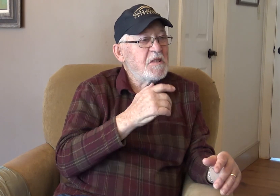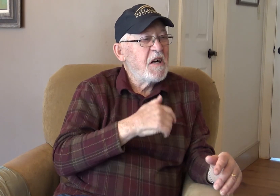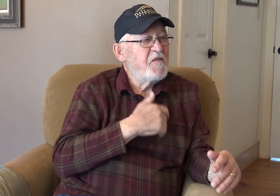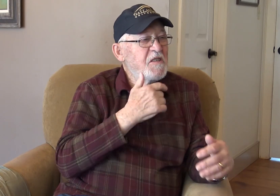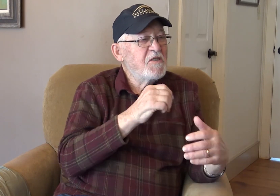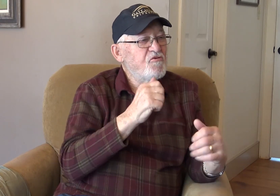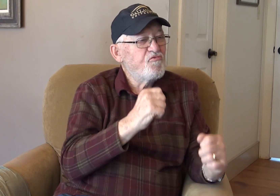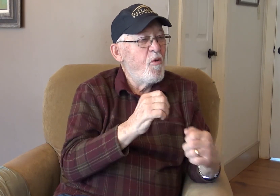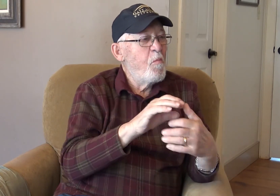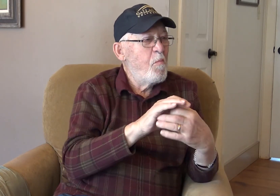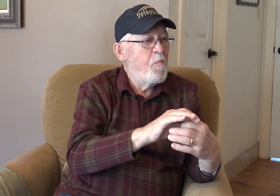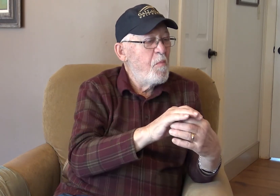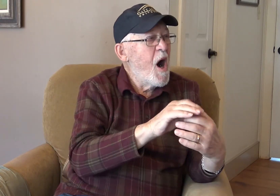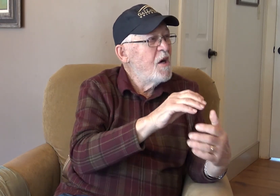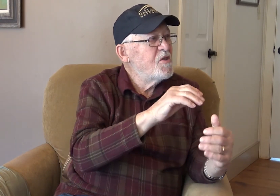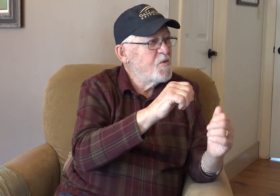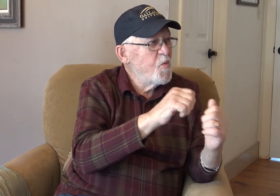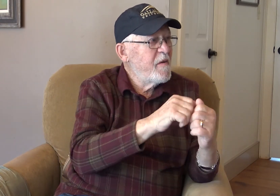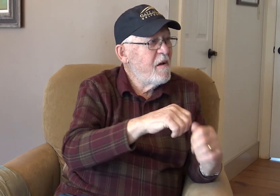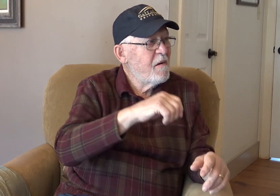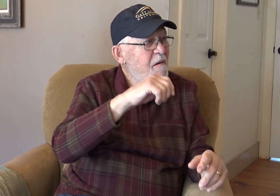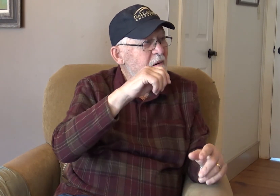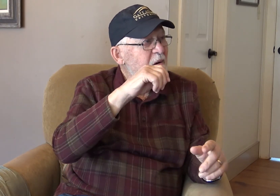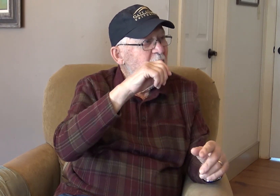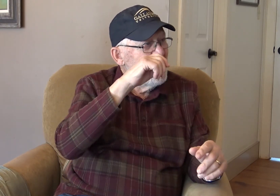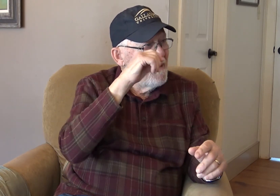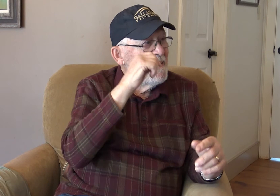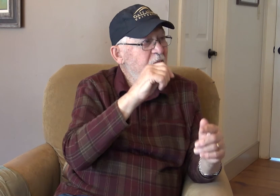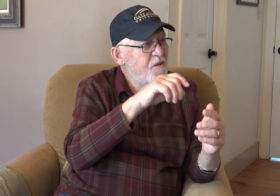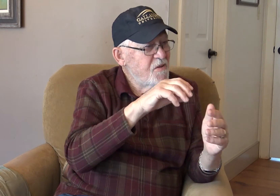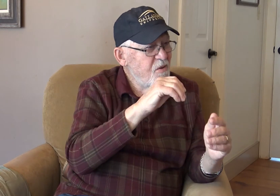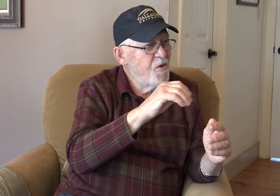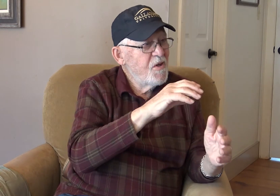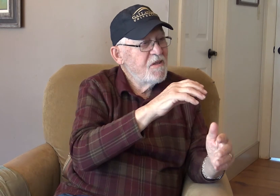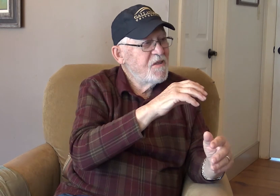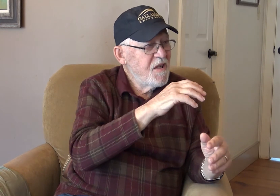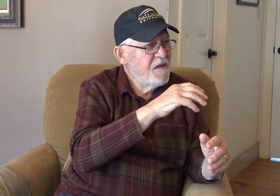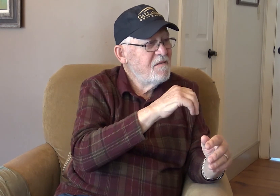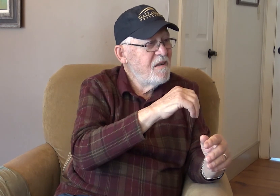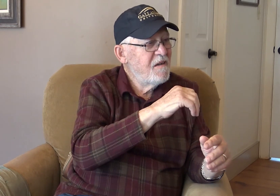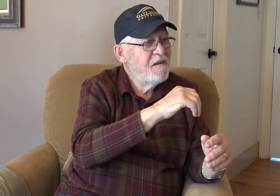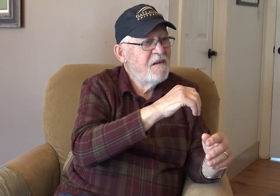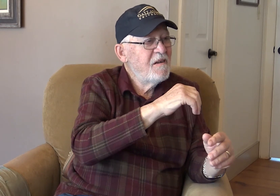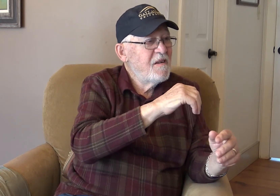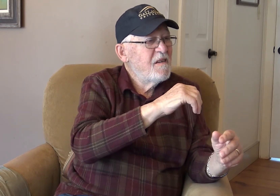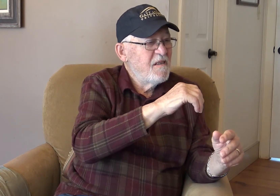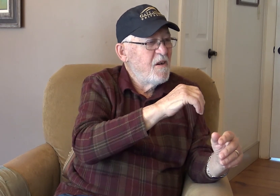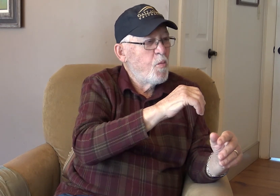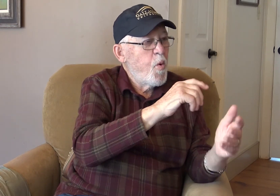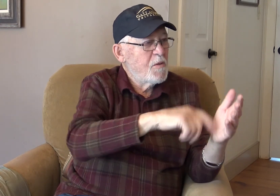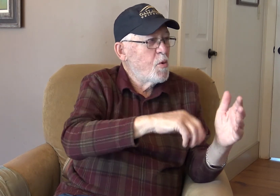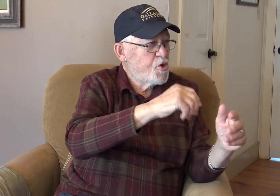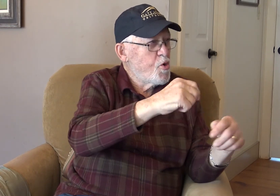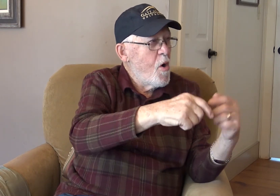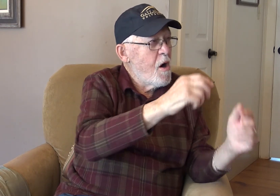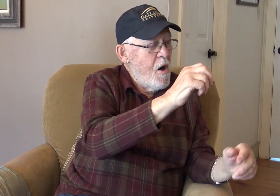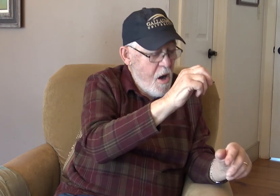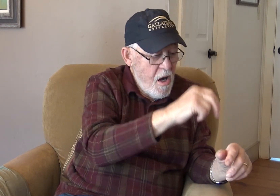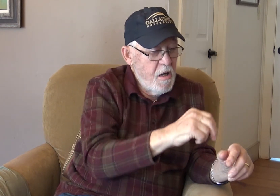I felt a very strong bond with Gallaudet and with what was going on.